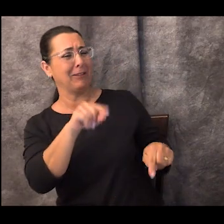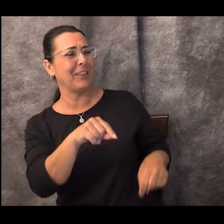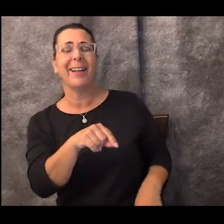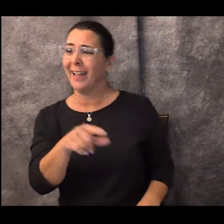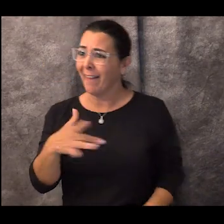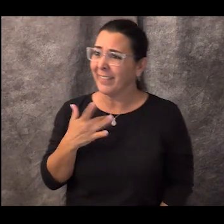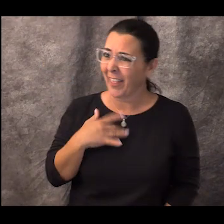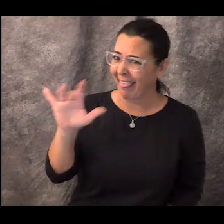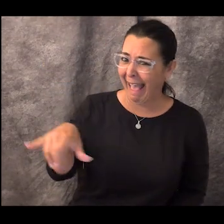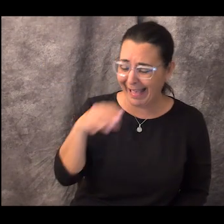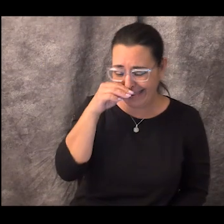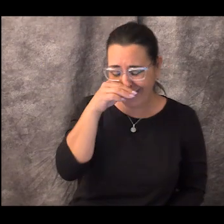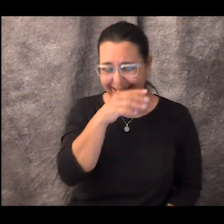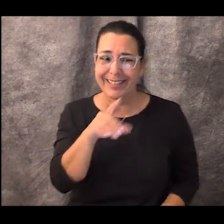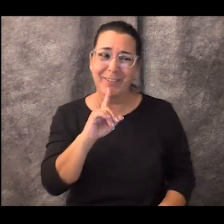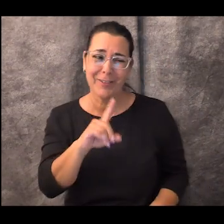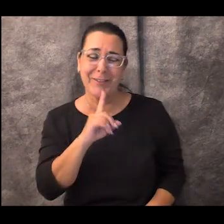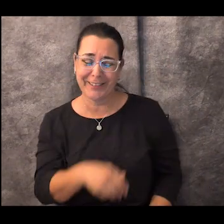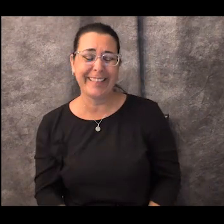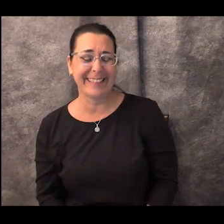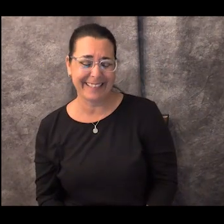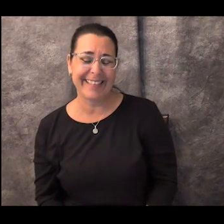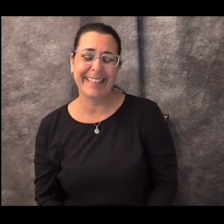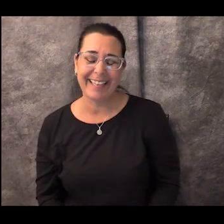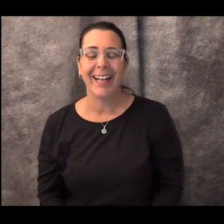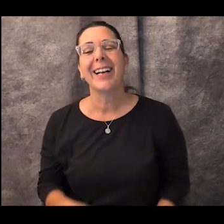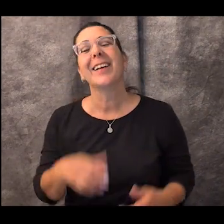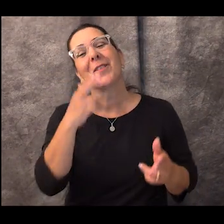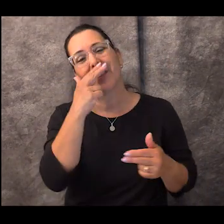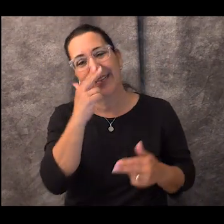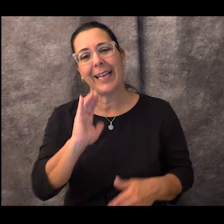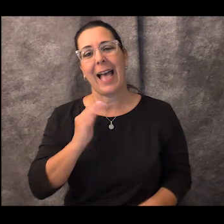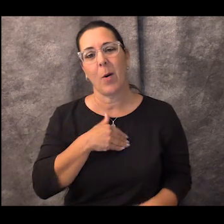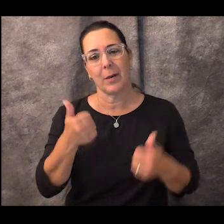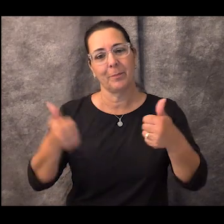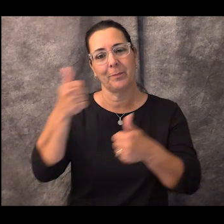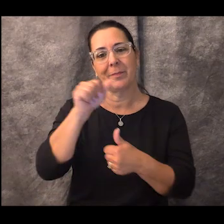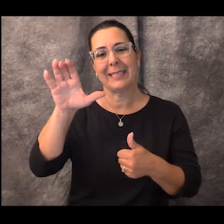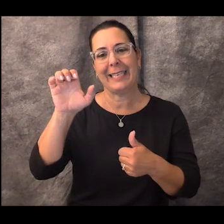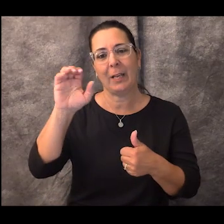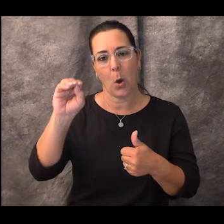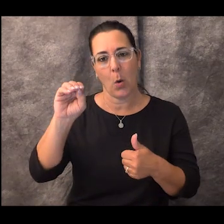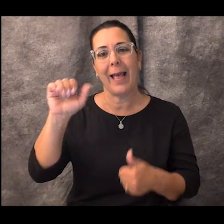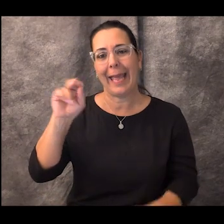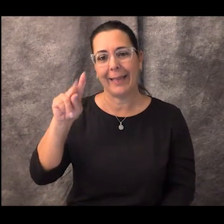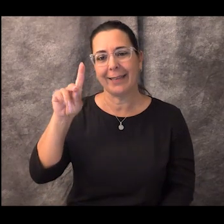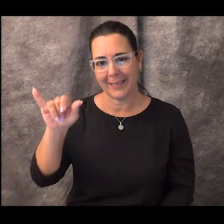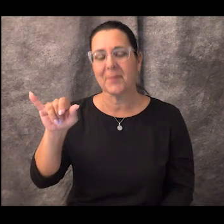You know, I feel like and it's funny because our CEO, Andy has mentioned this a few times.